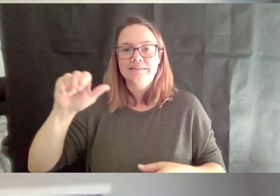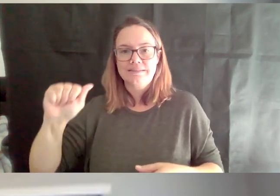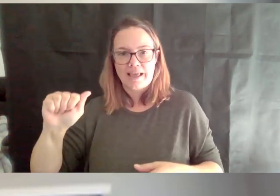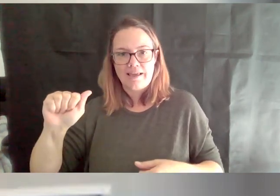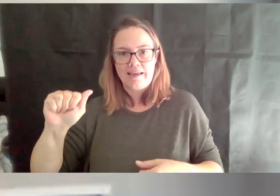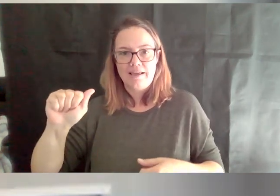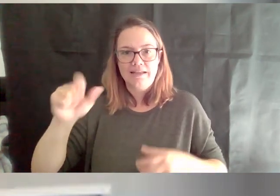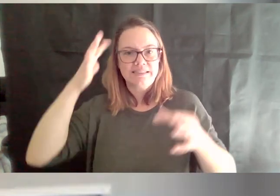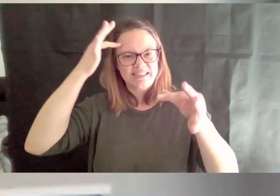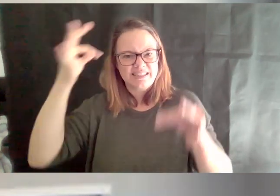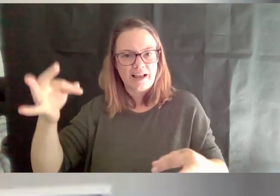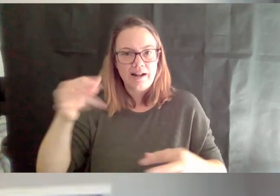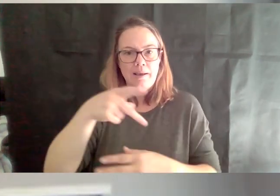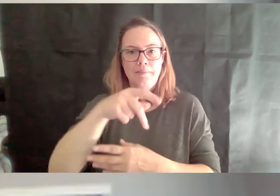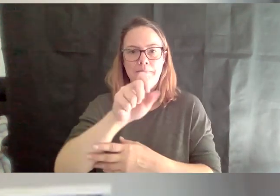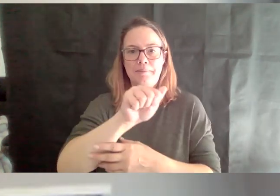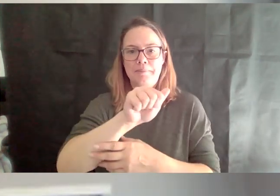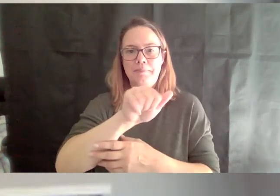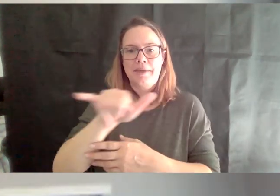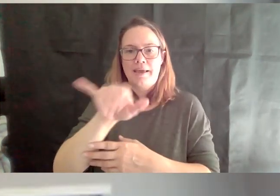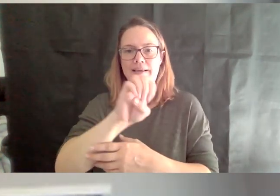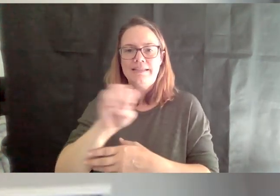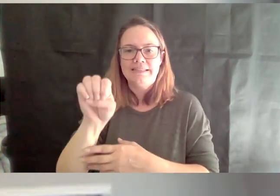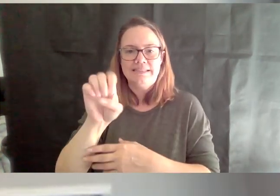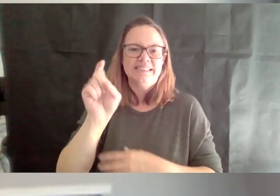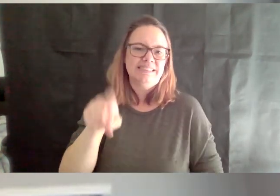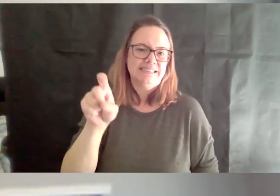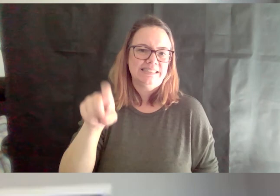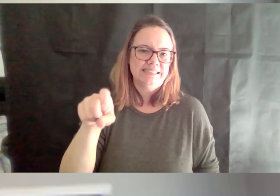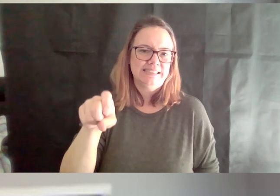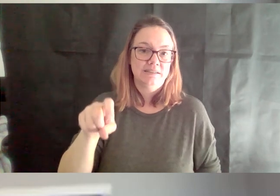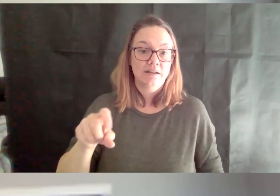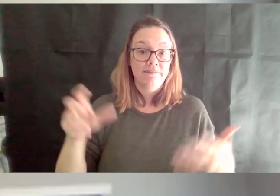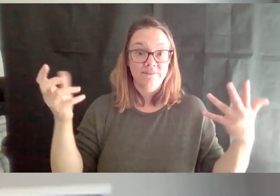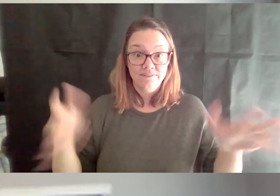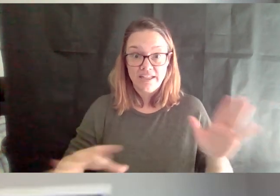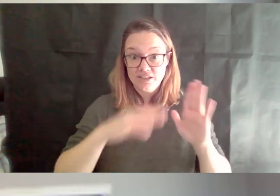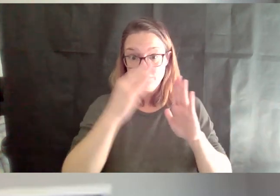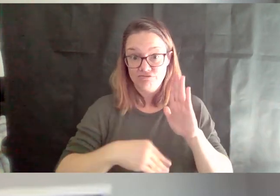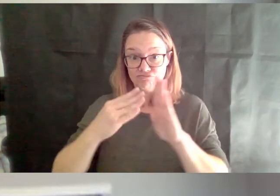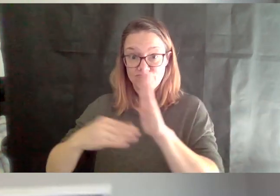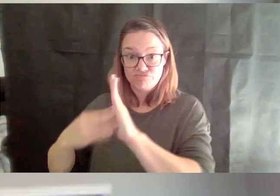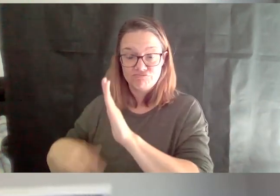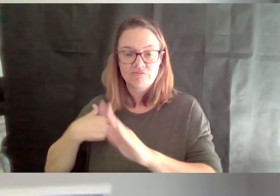needed at that time. Once those forms are complete, I would email that to Tabitha.